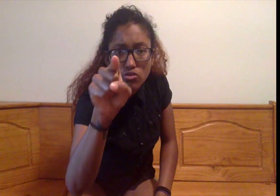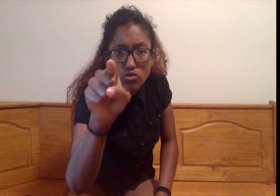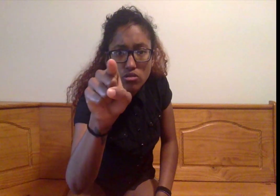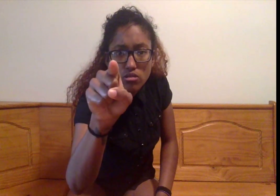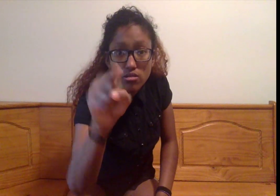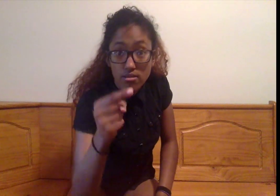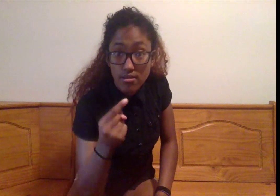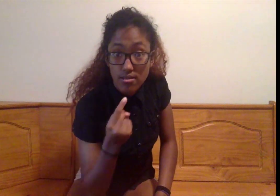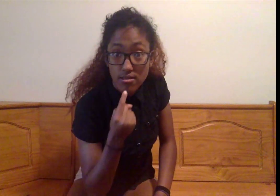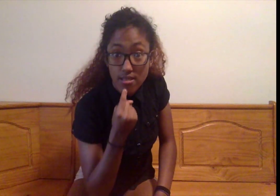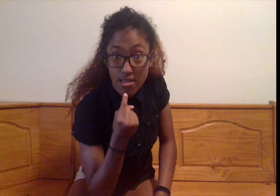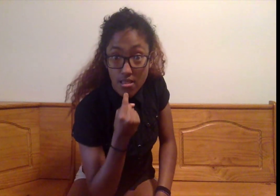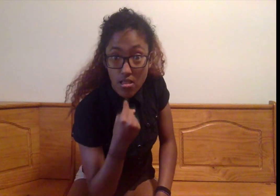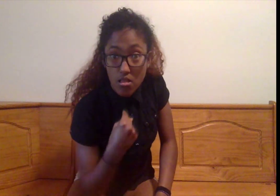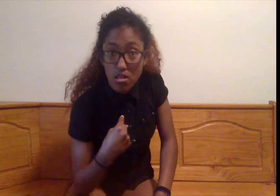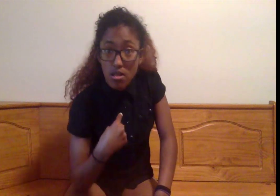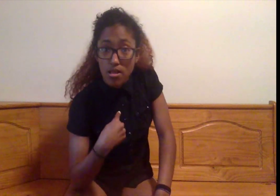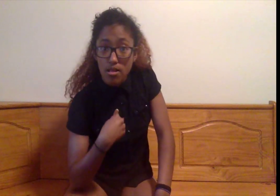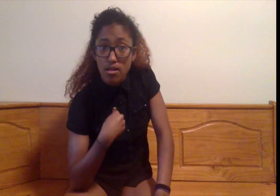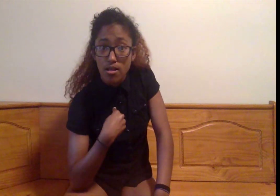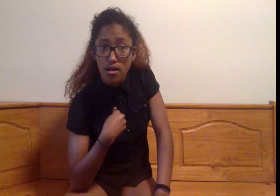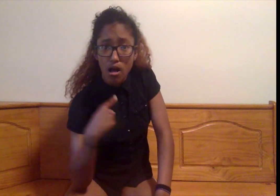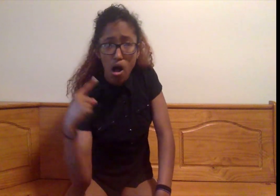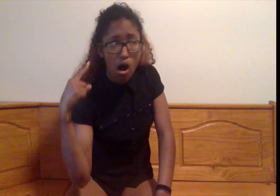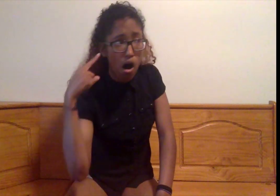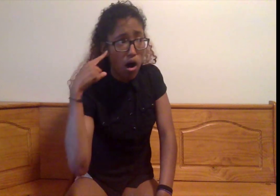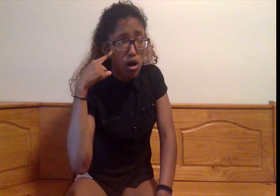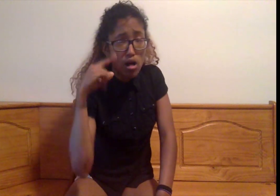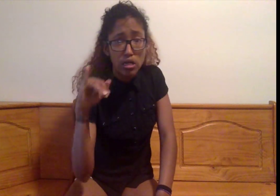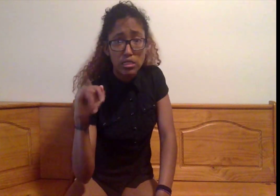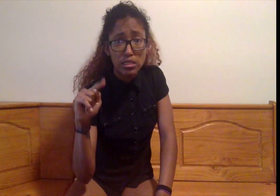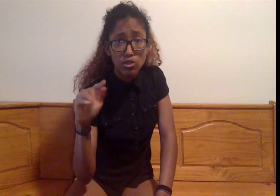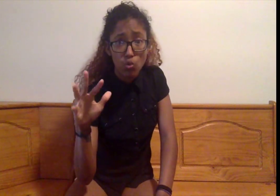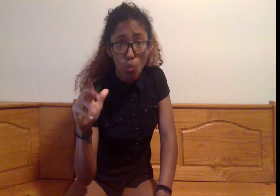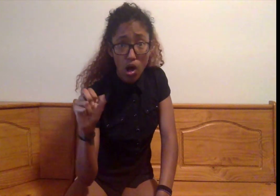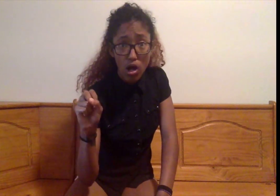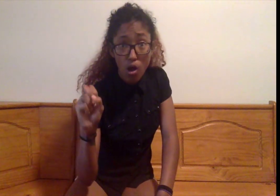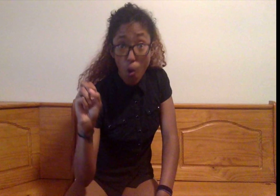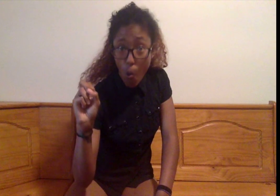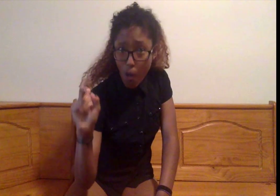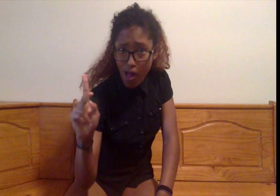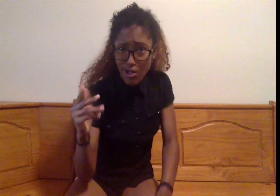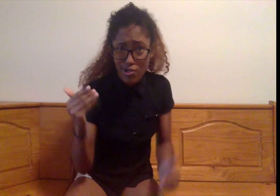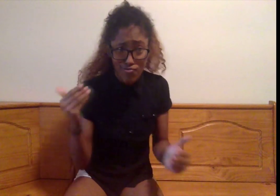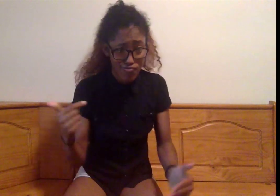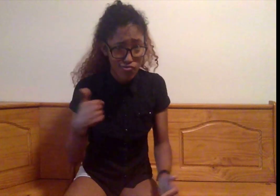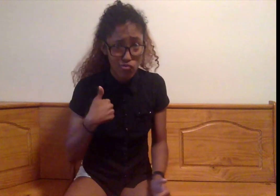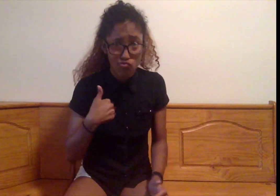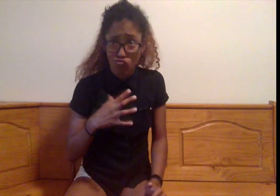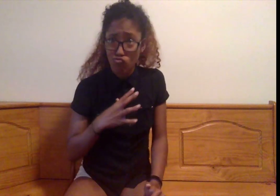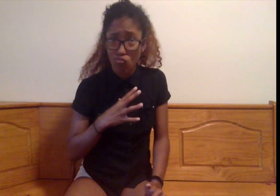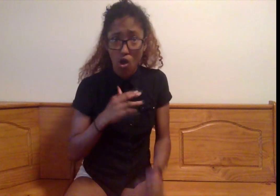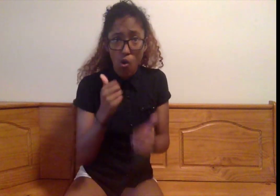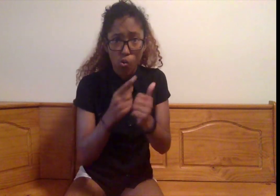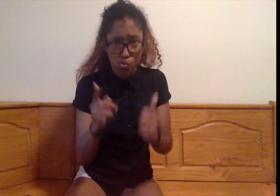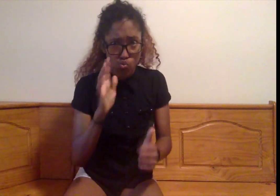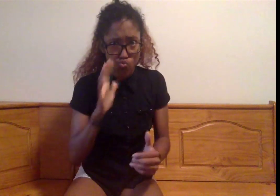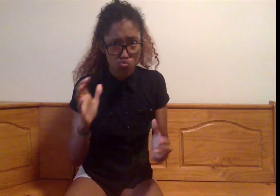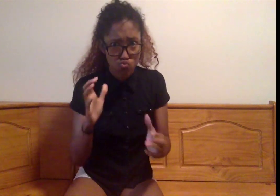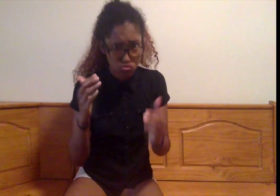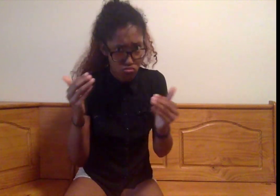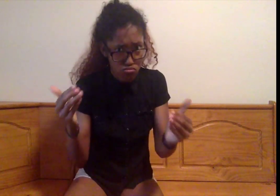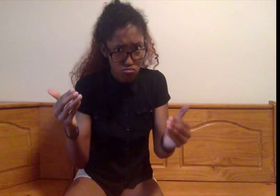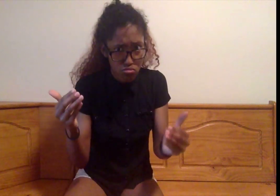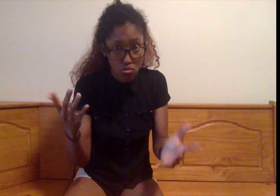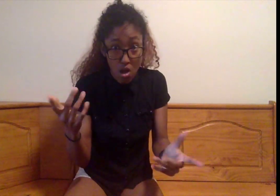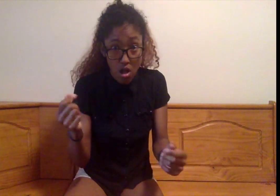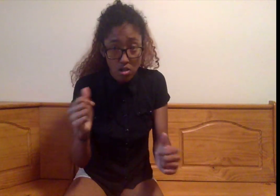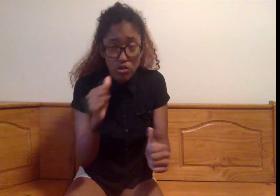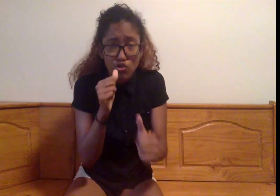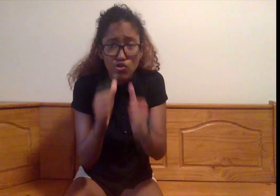Tirzah Farley: You said, I stupidly thought it was okay for me to do what everyone around me was doing,